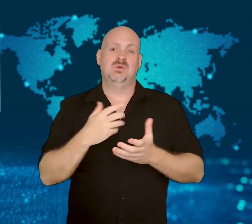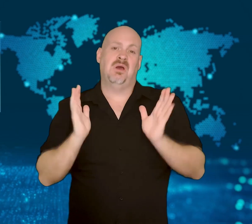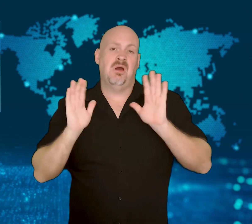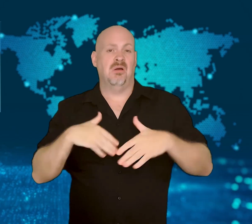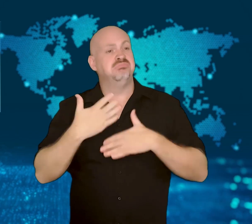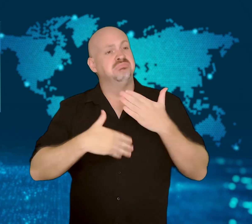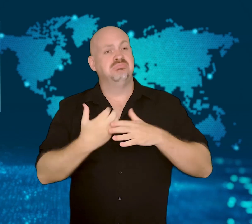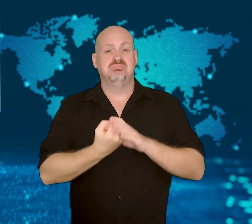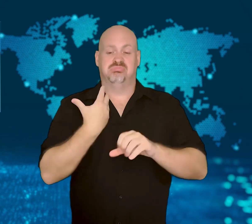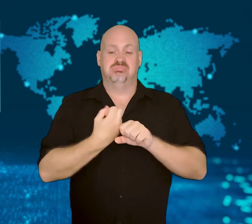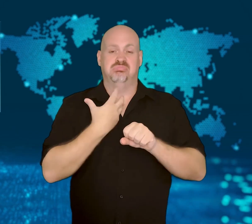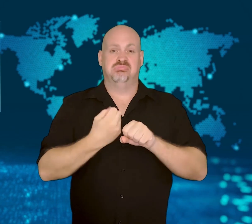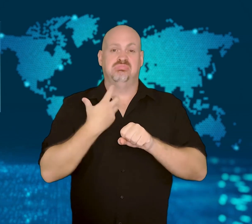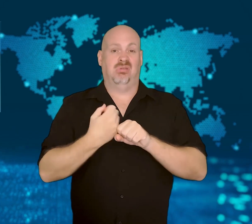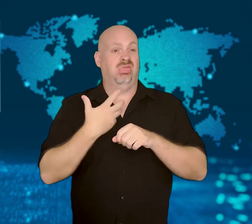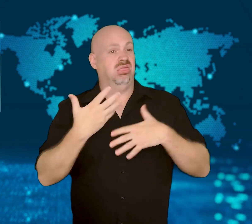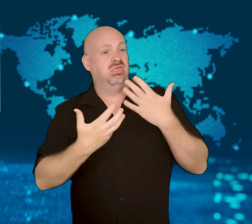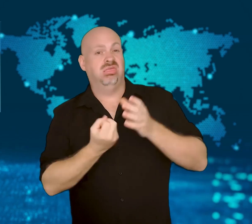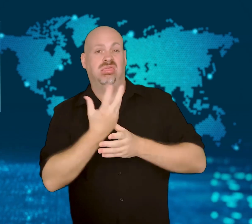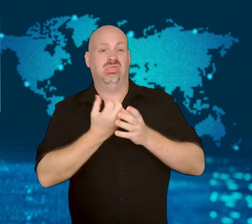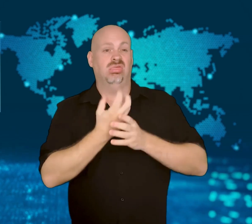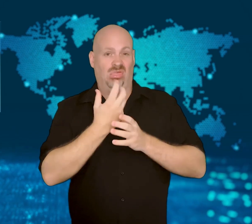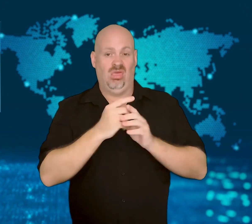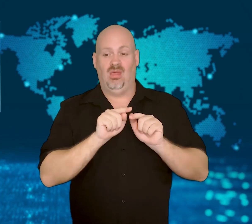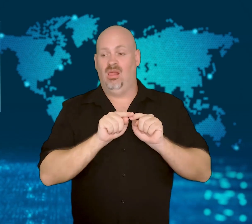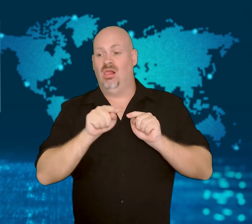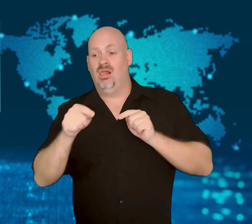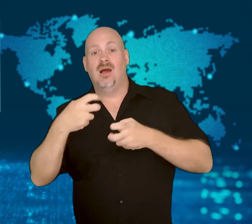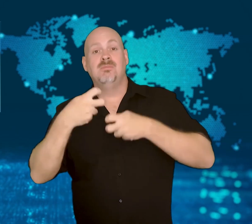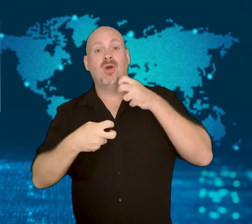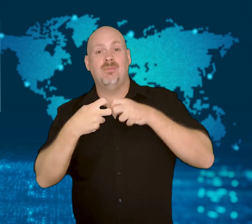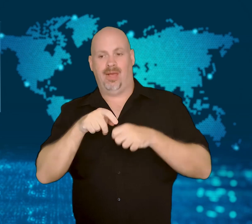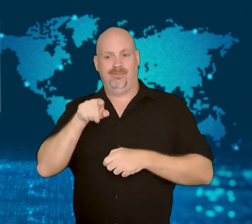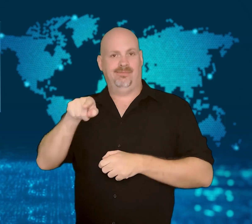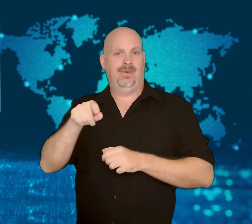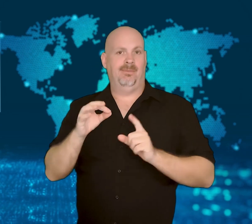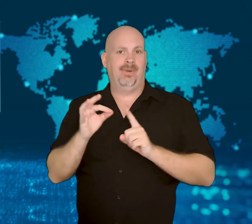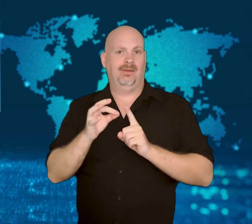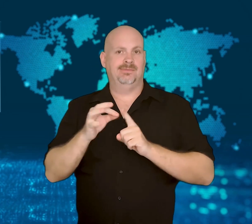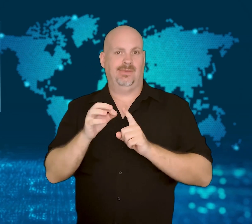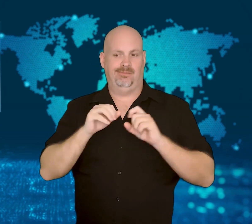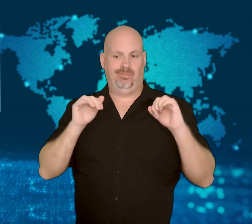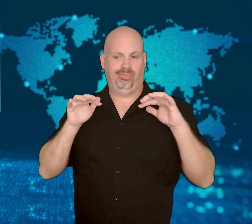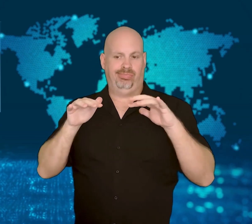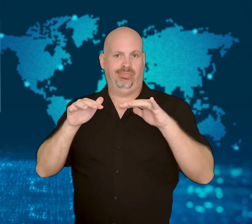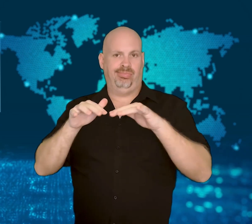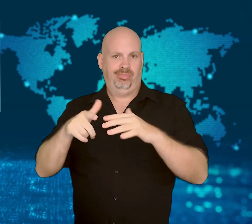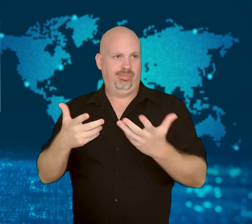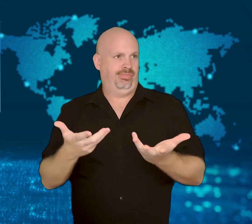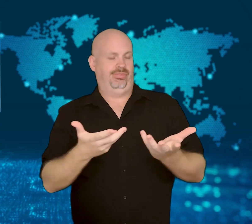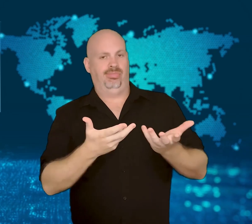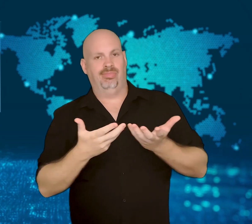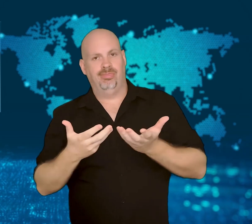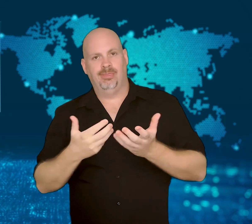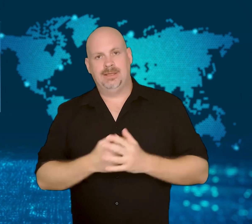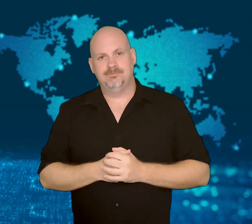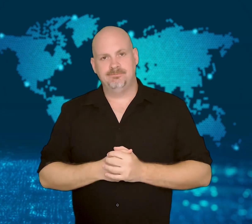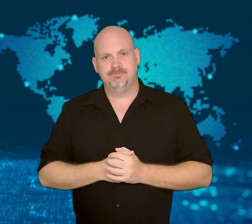irresponsible environmental choices in other lands.